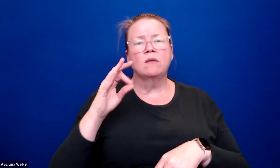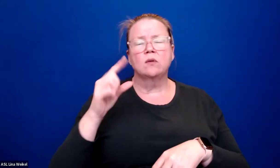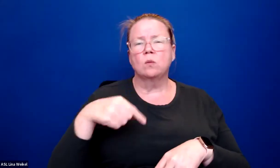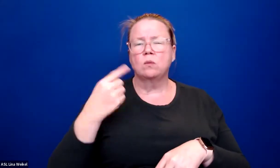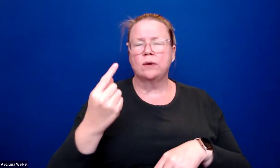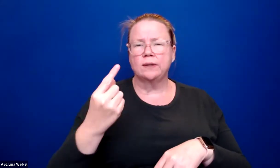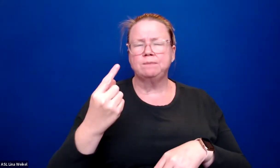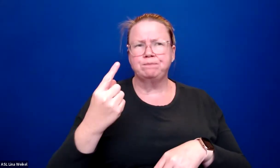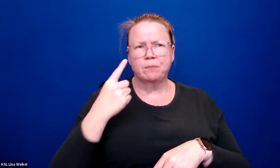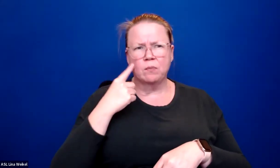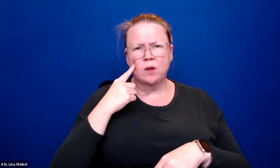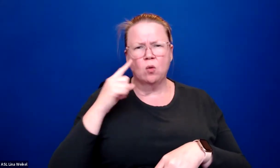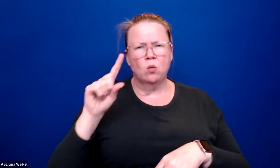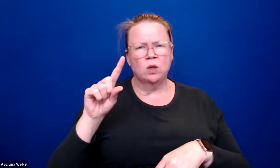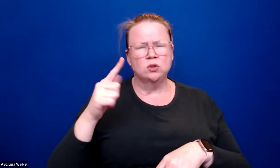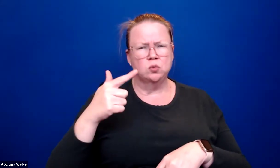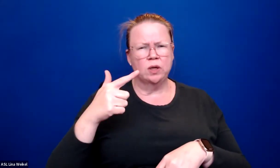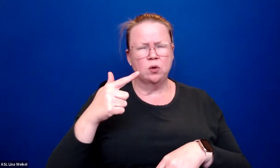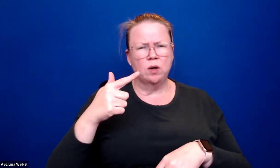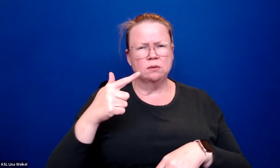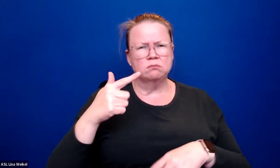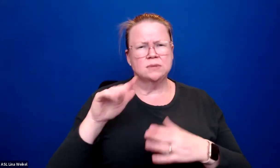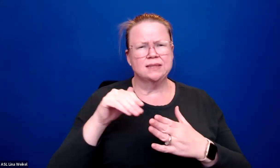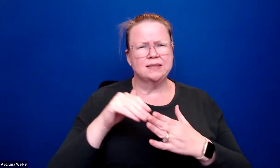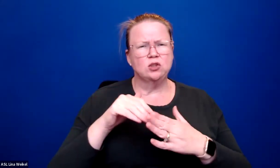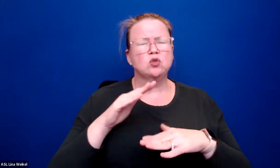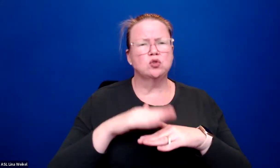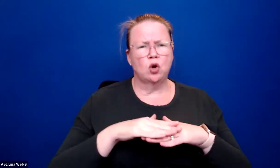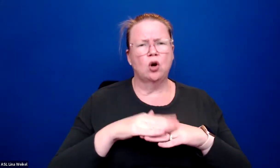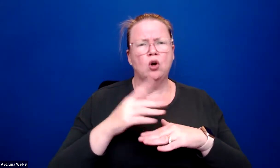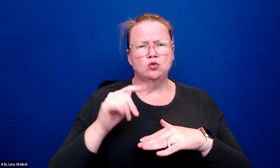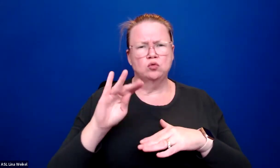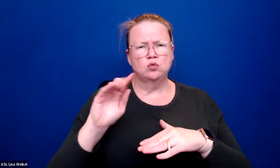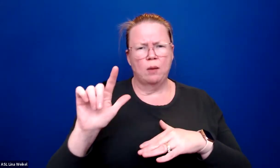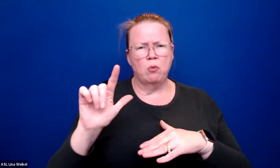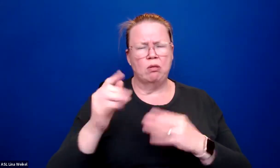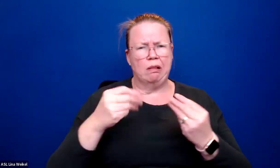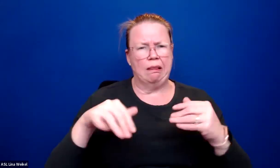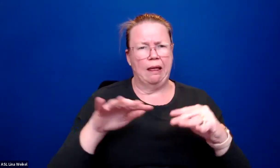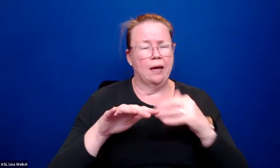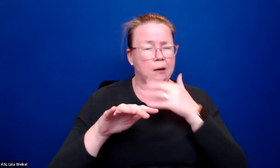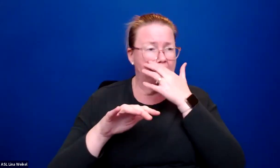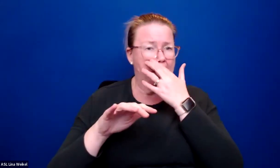Elissa w/ APRIL: I think it's 1 21 centers on tribal land. Elissa w/ APRIL: I'm not sure that that's the right